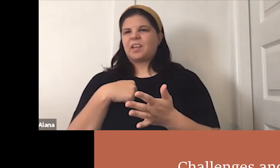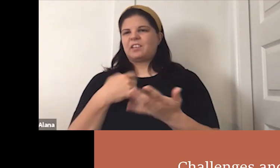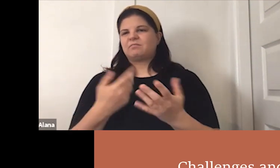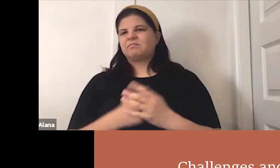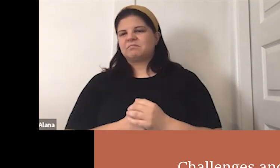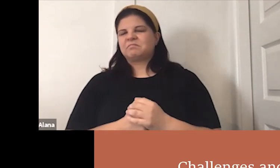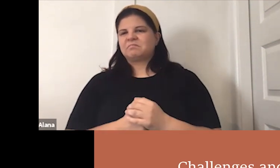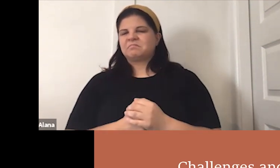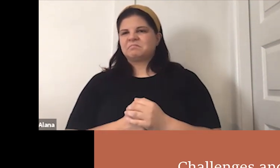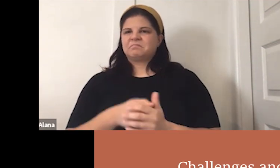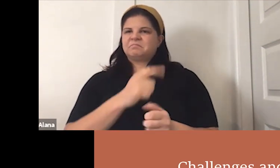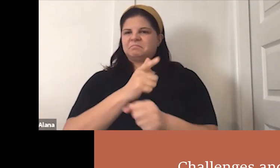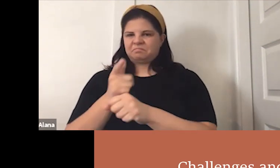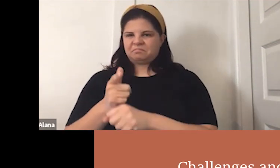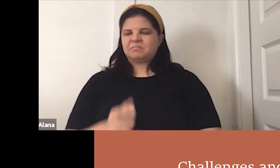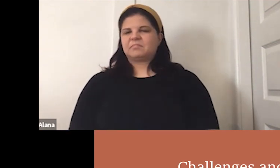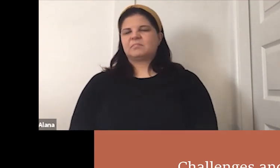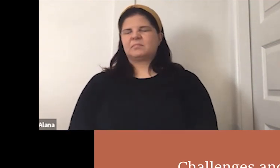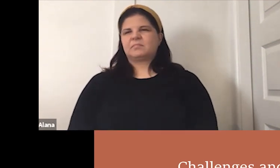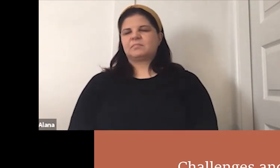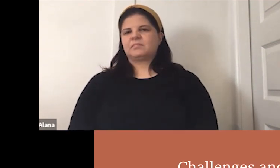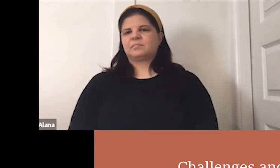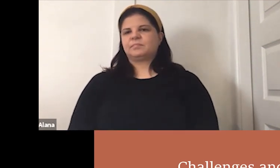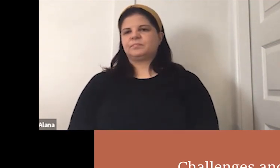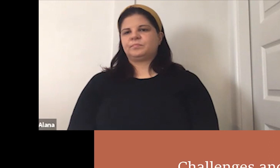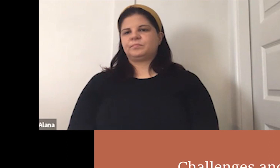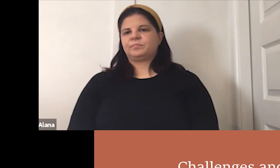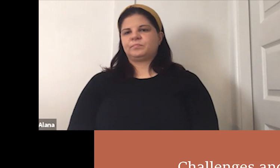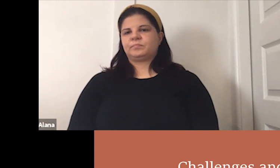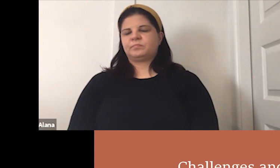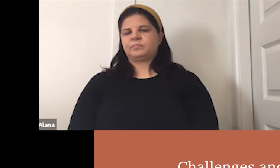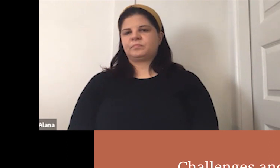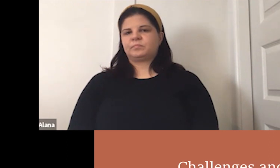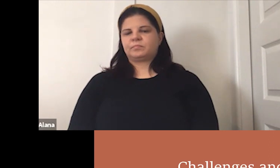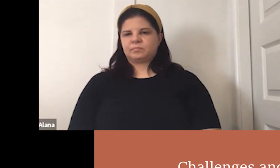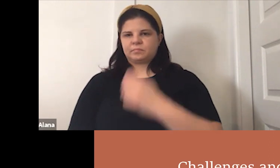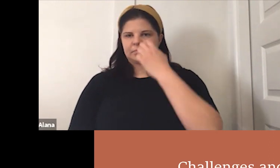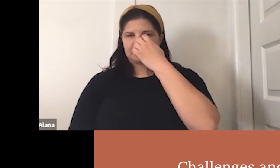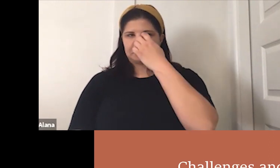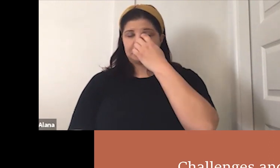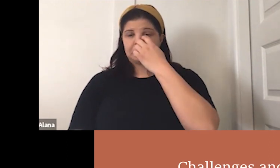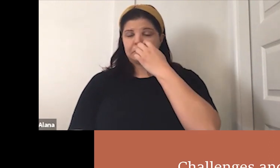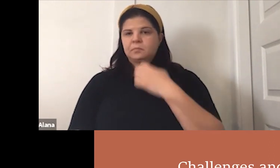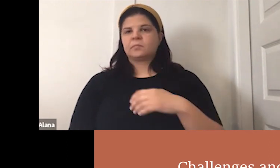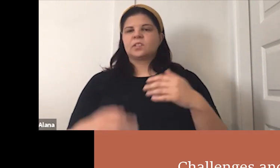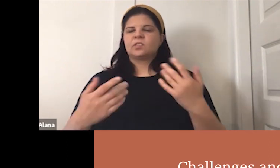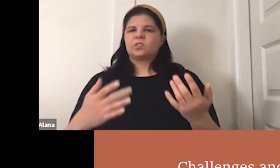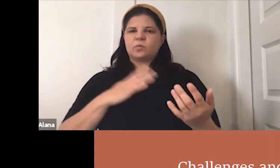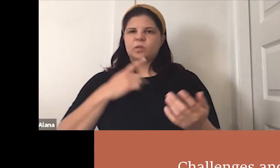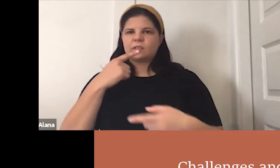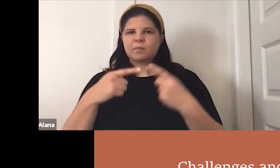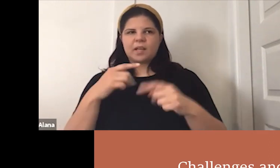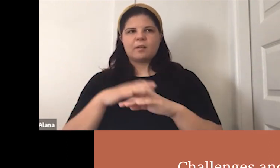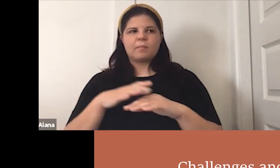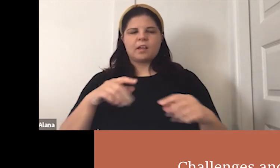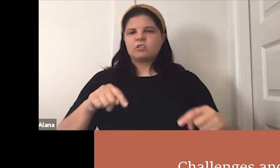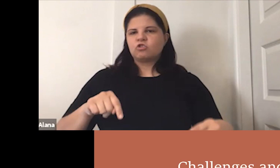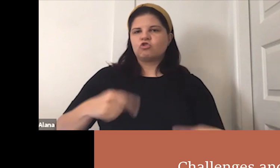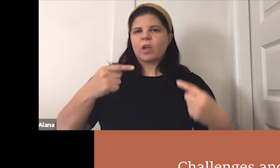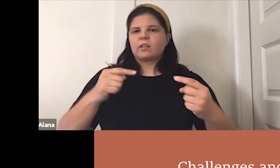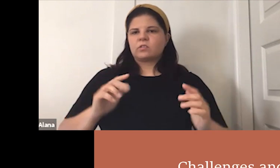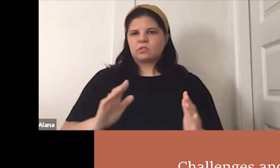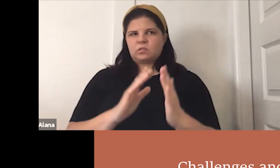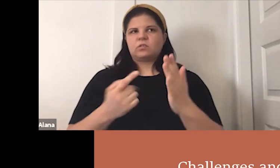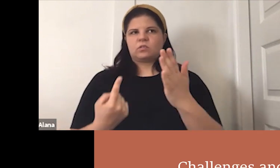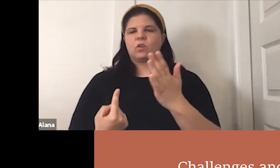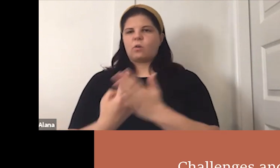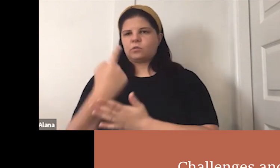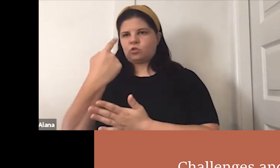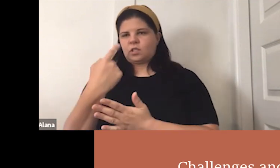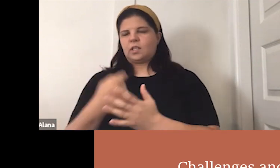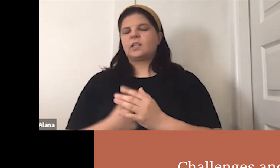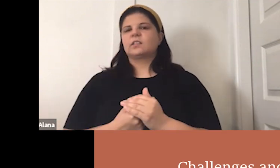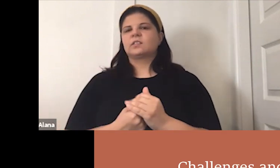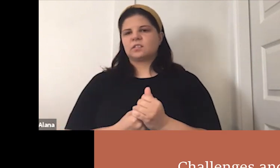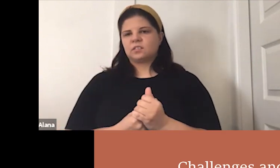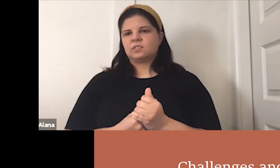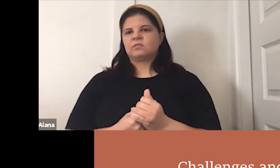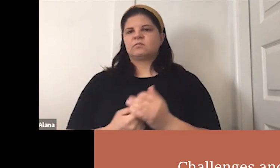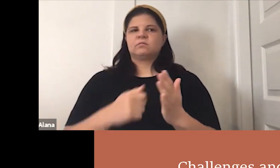So, I would just like to - for me, the challenges and opportunities that doing art, mentorships